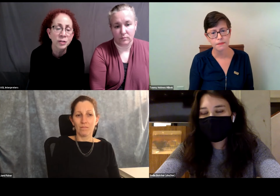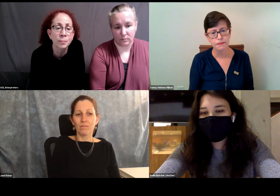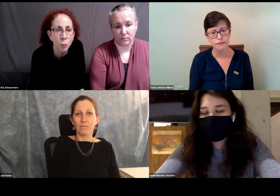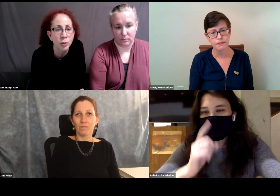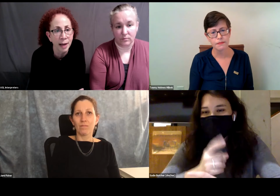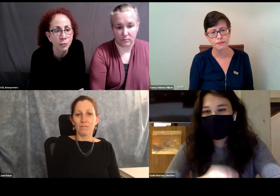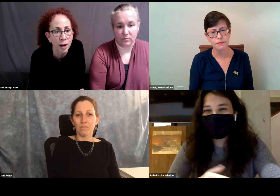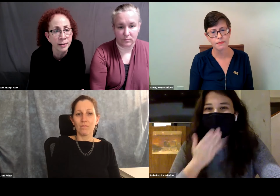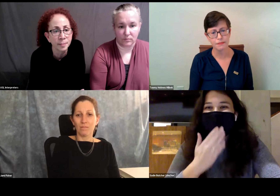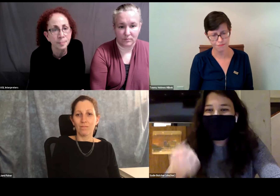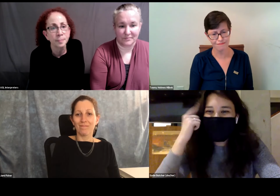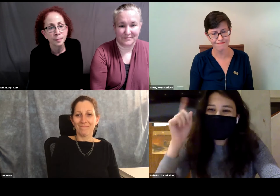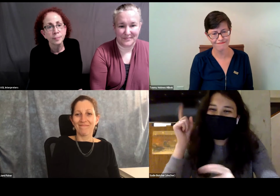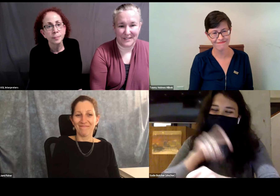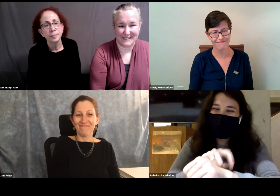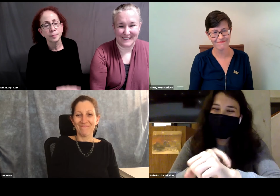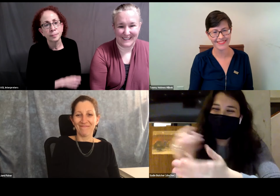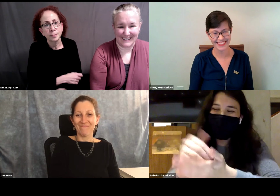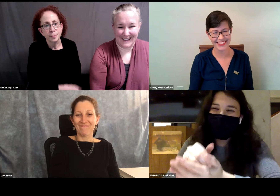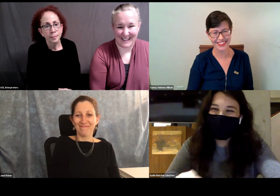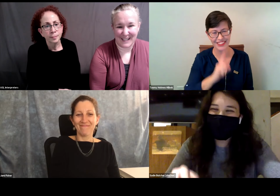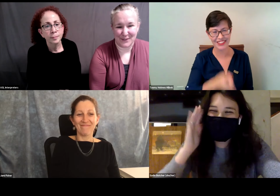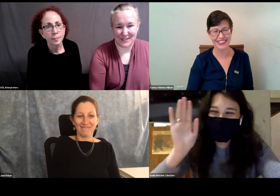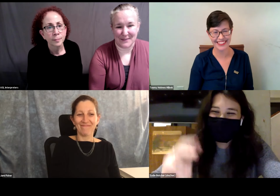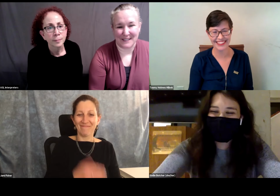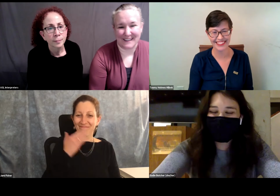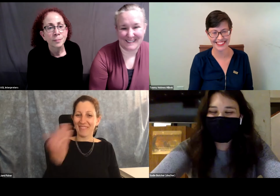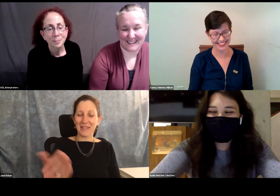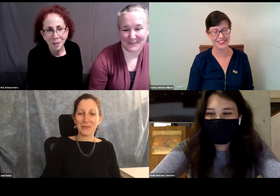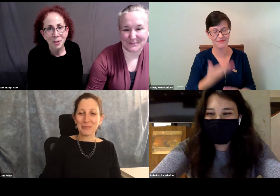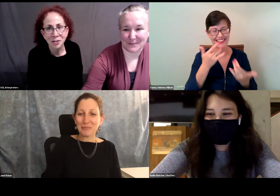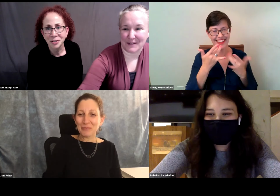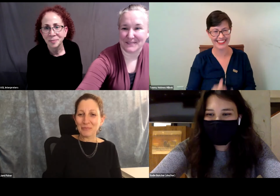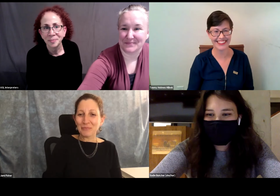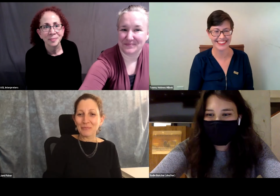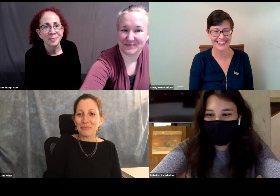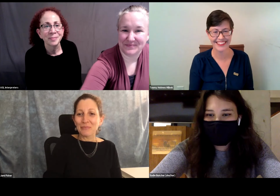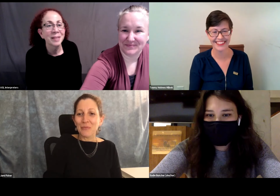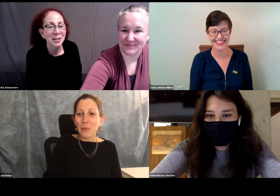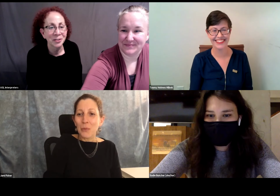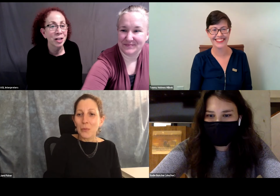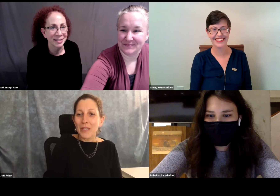important and right right, thank you for your time again my pleasure bye, thank you for that.